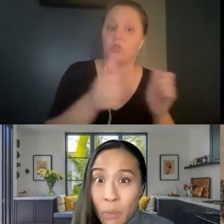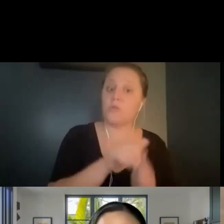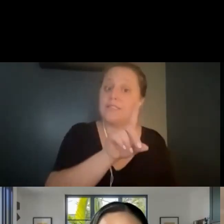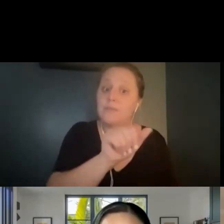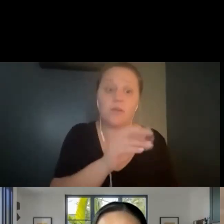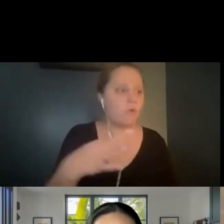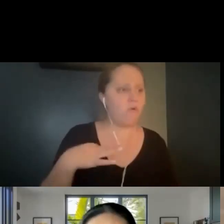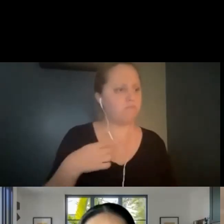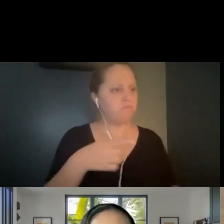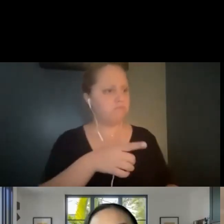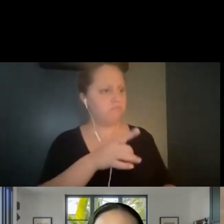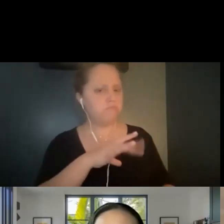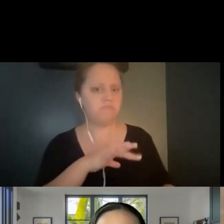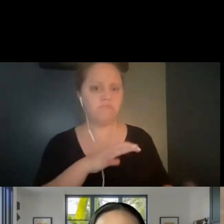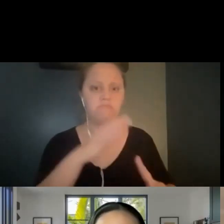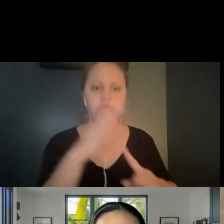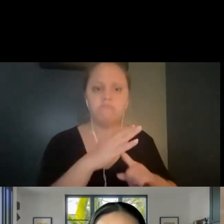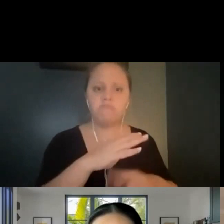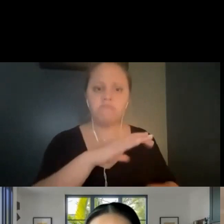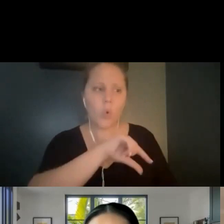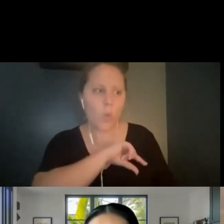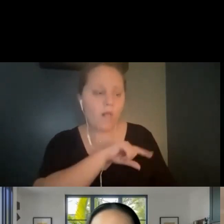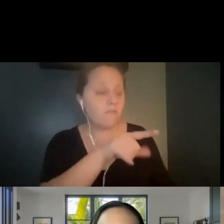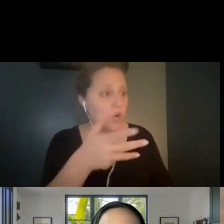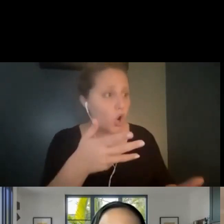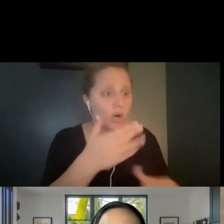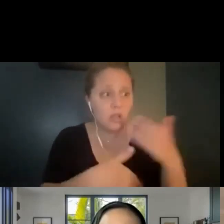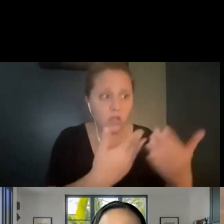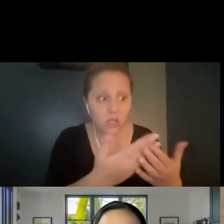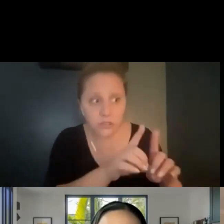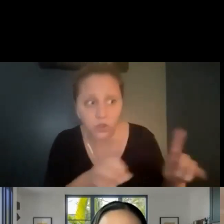qualified, have are earning degrees as well so that's an easy place to start.